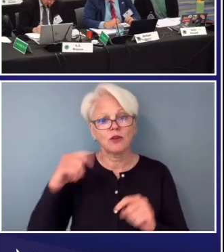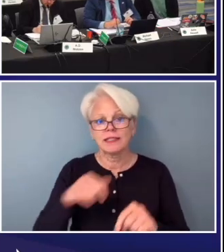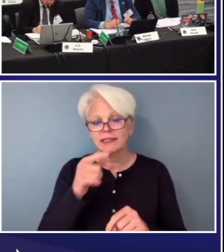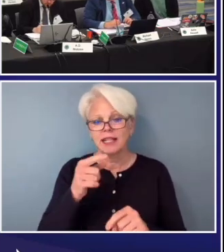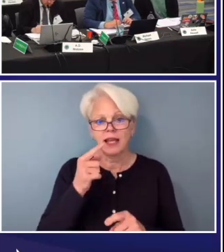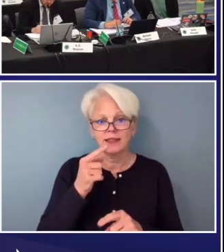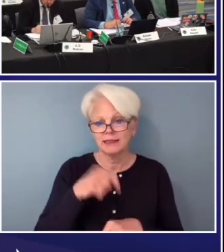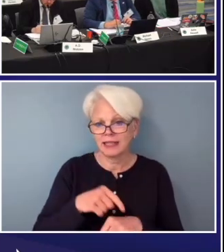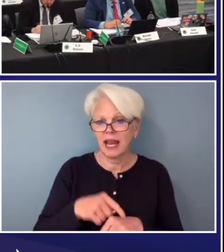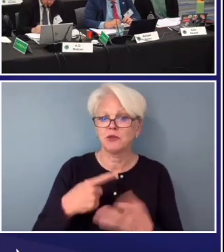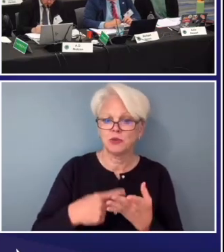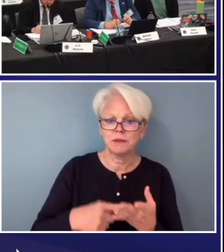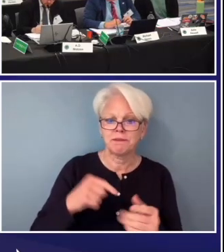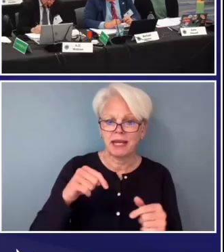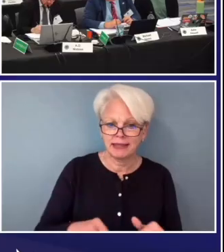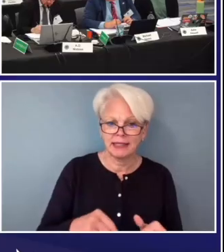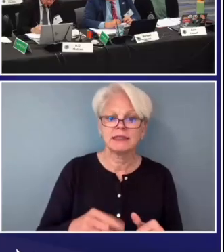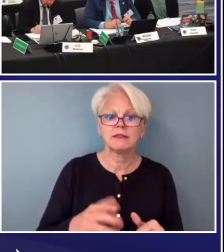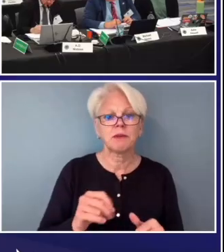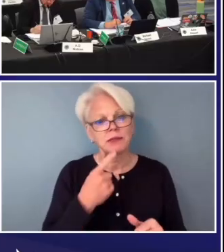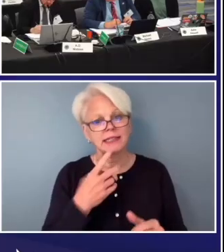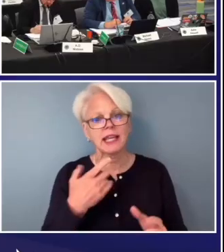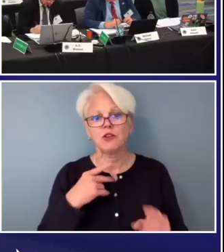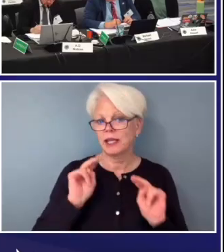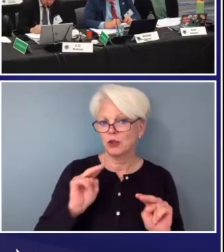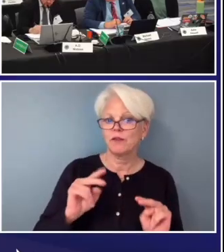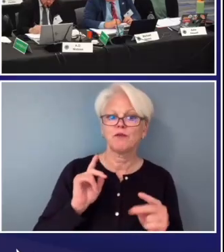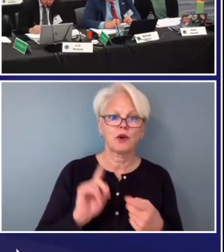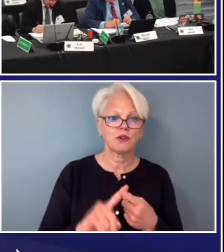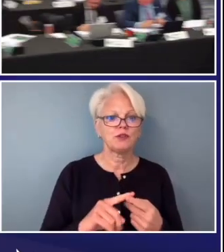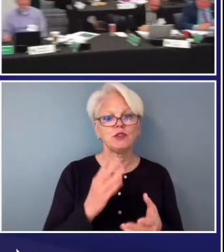I just wanted to say you can look forward to some brief literature on this subject.